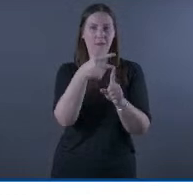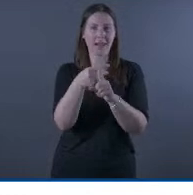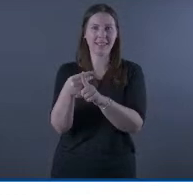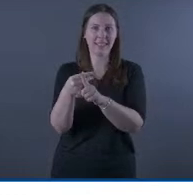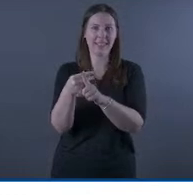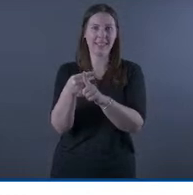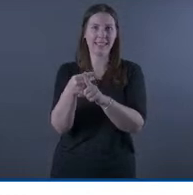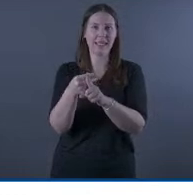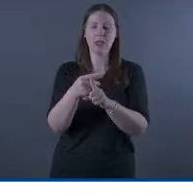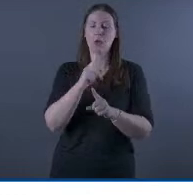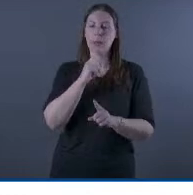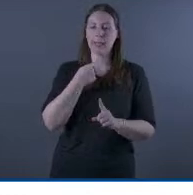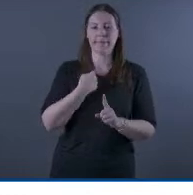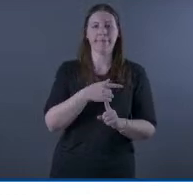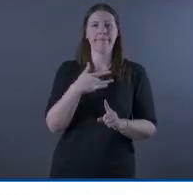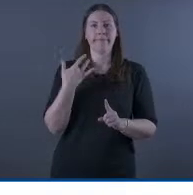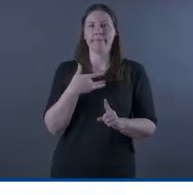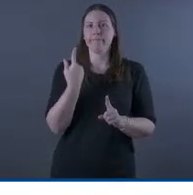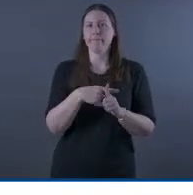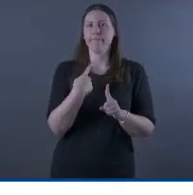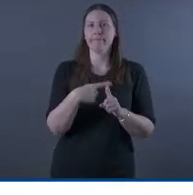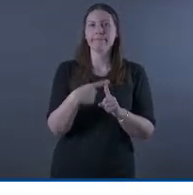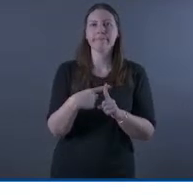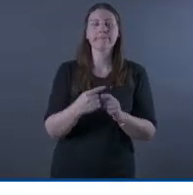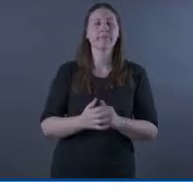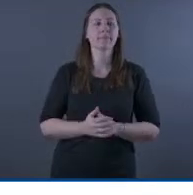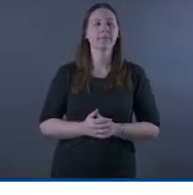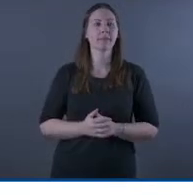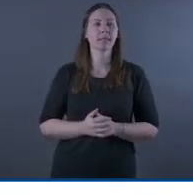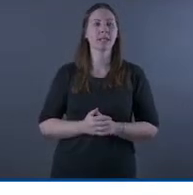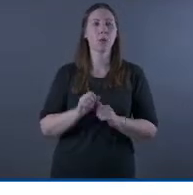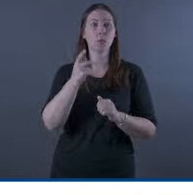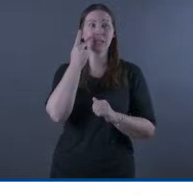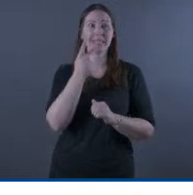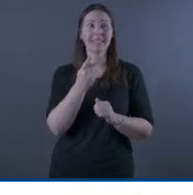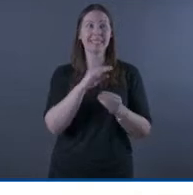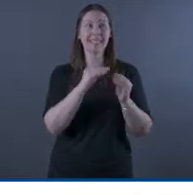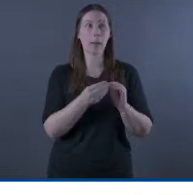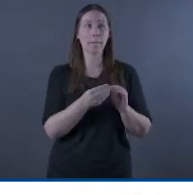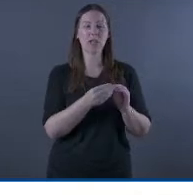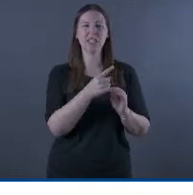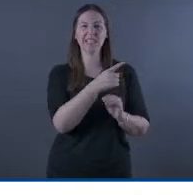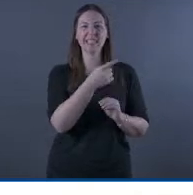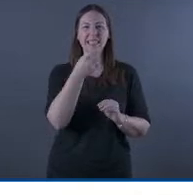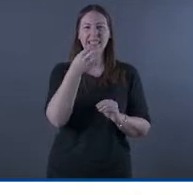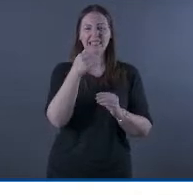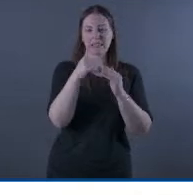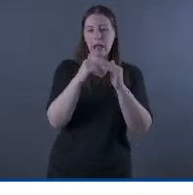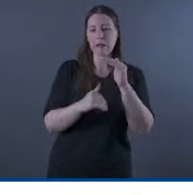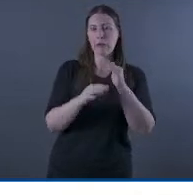we've administered just under 4,000 vaccines in total. We have stuck with the Moderna and Janssen